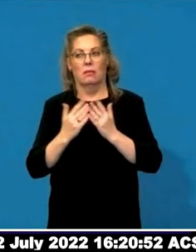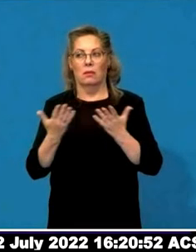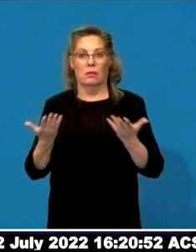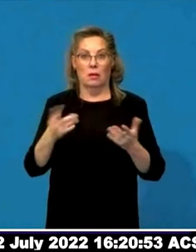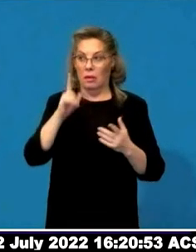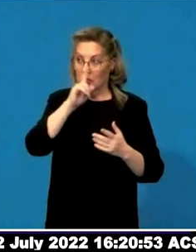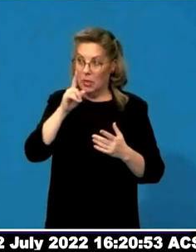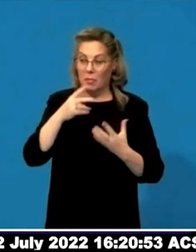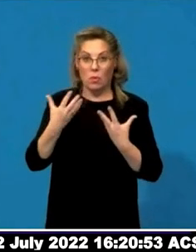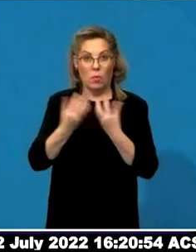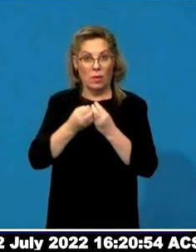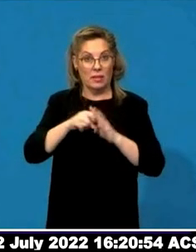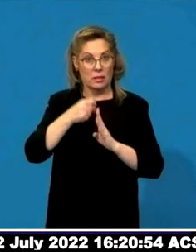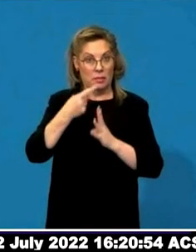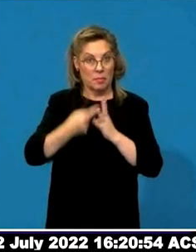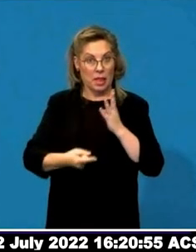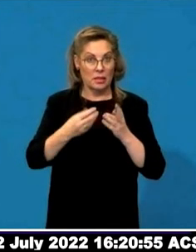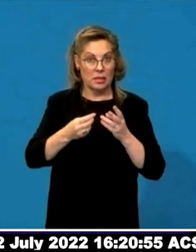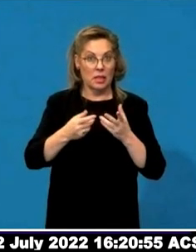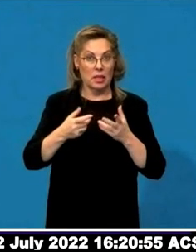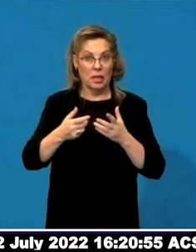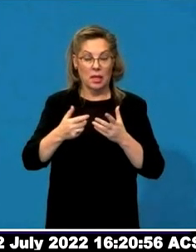up in the Islands and in the Torres Strait.